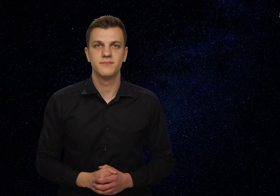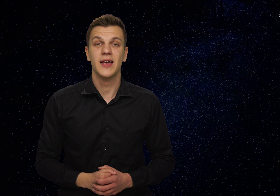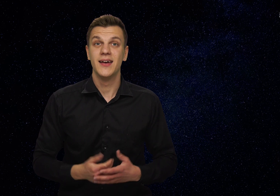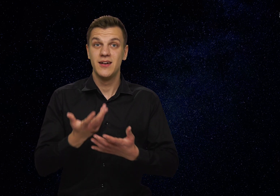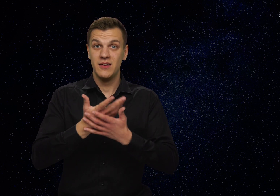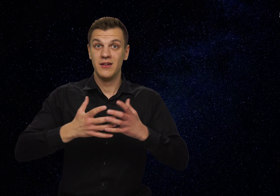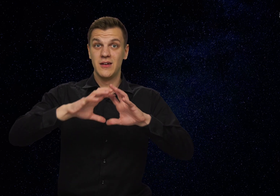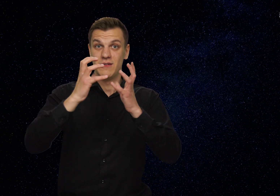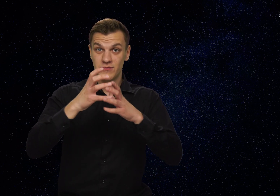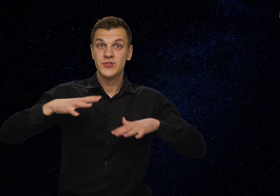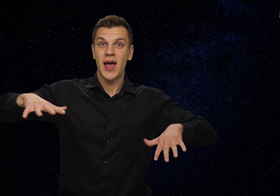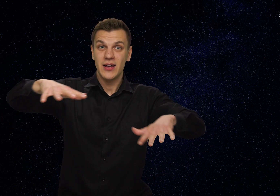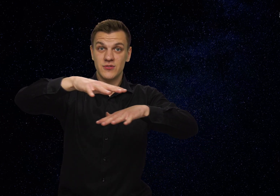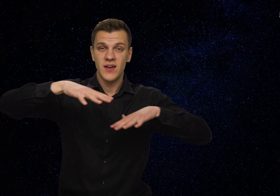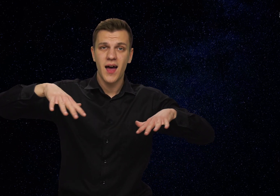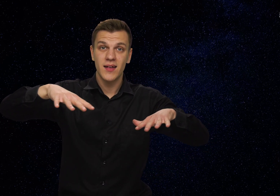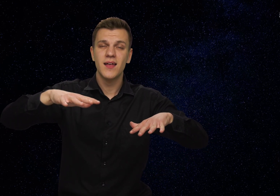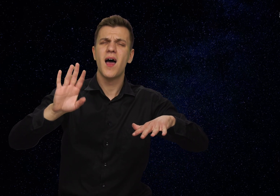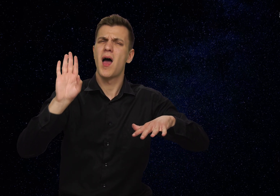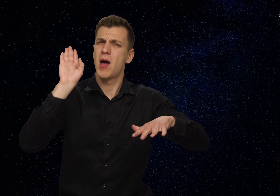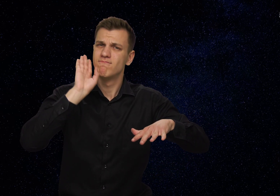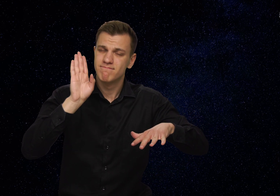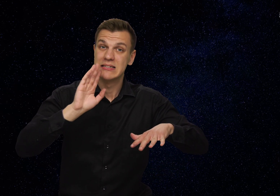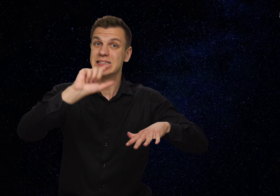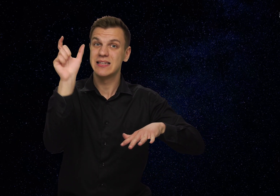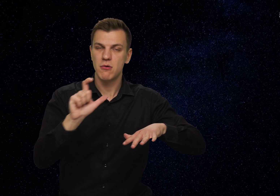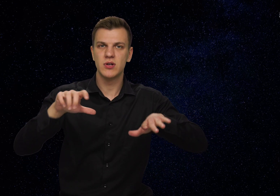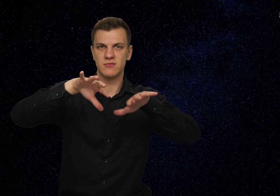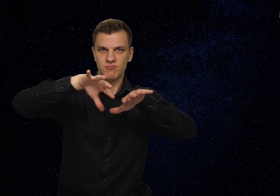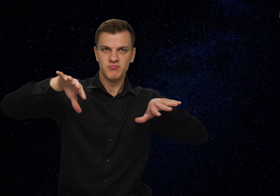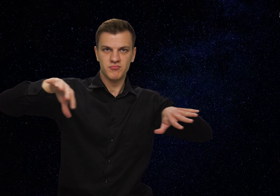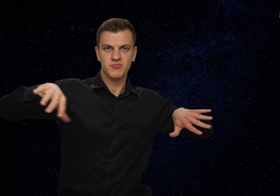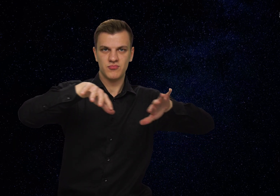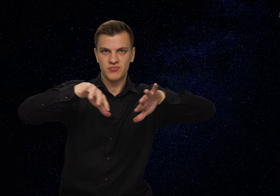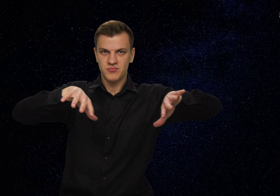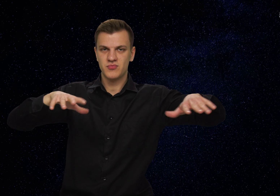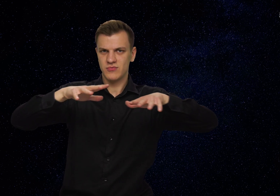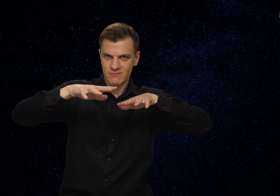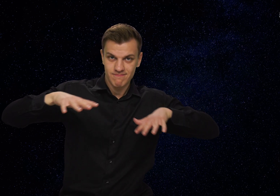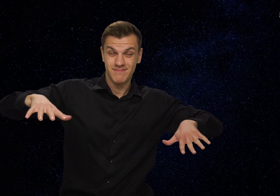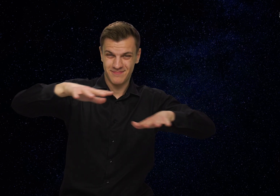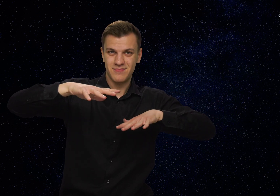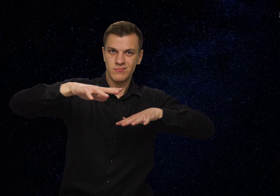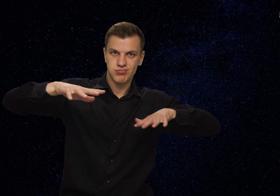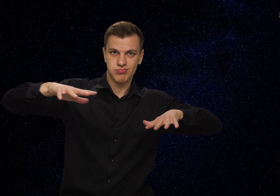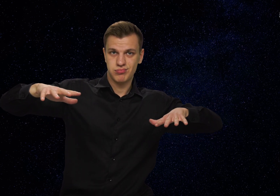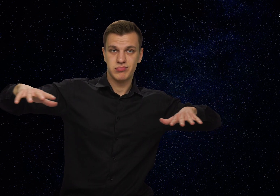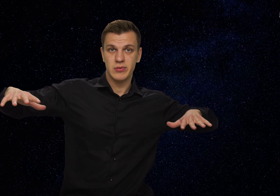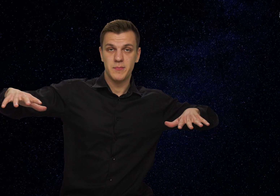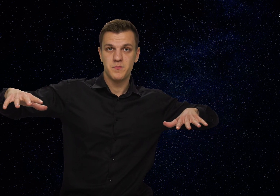The universe is constantly is expanding, getting bigger.